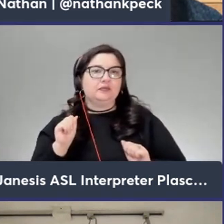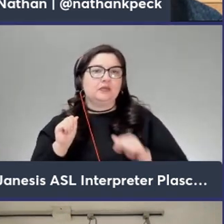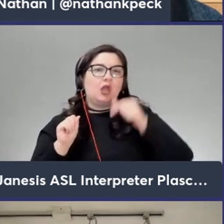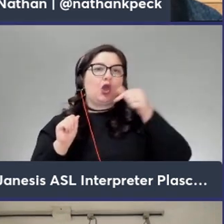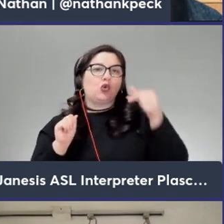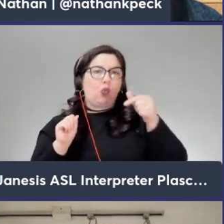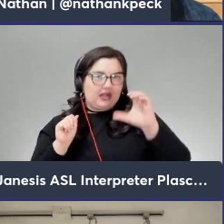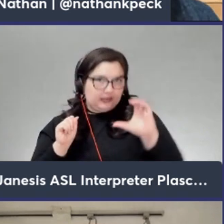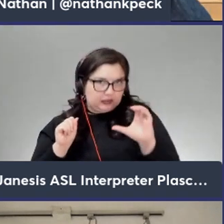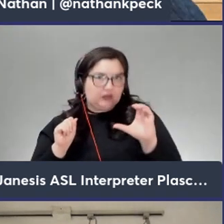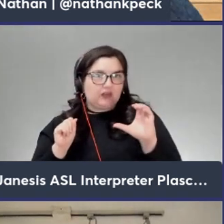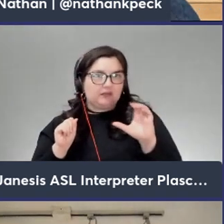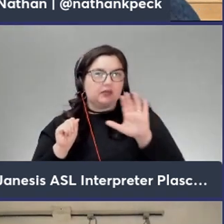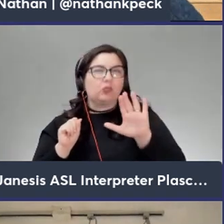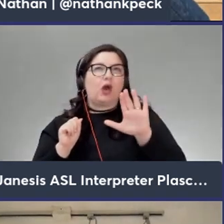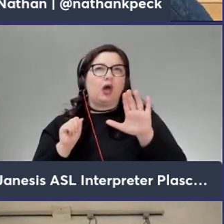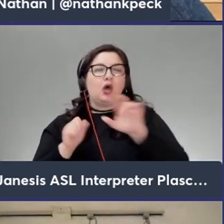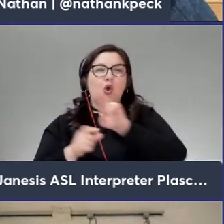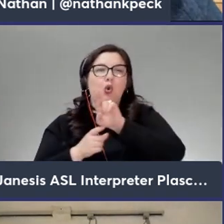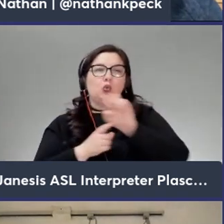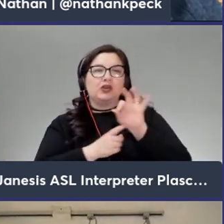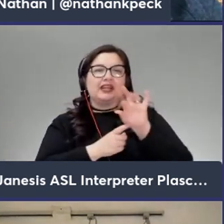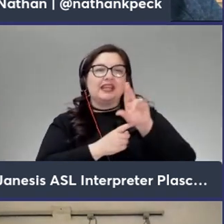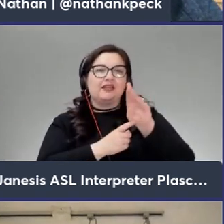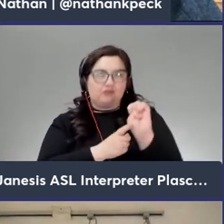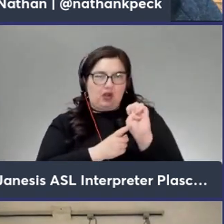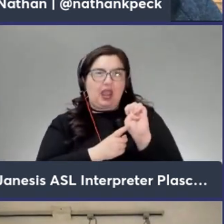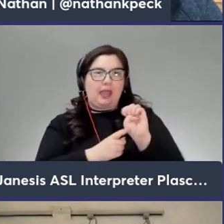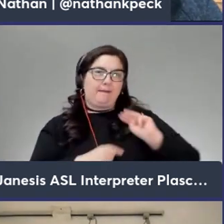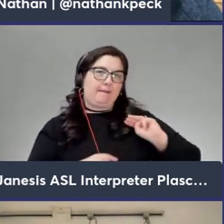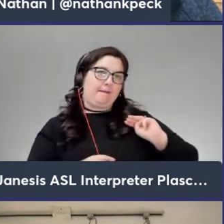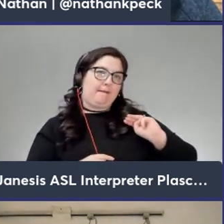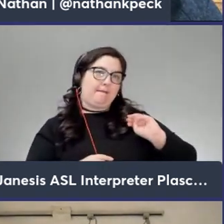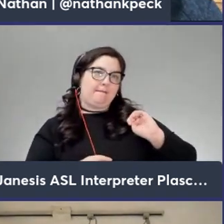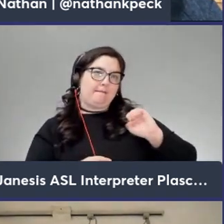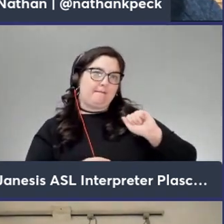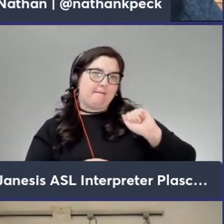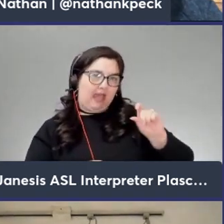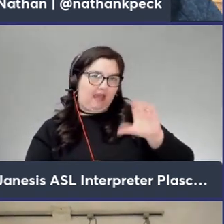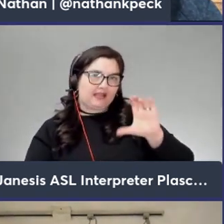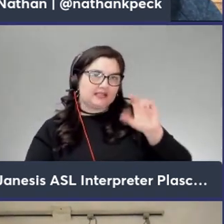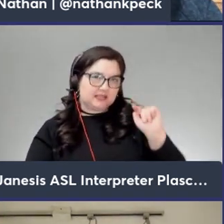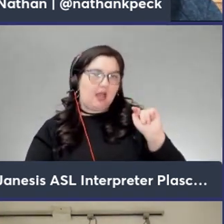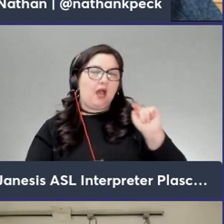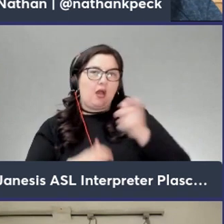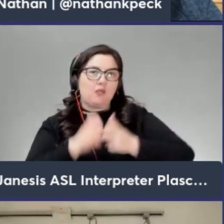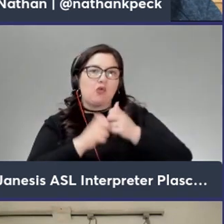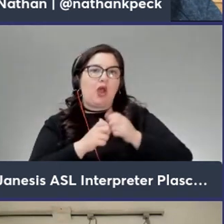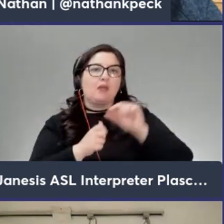We reframe the Max-Cut problem in terms that the quantum computer can kind of understand.